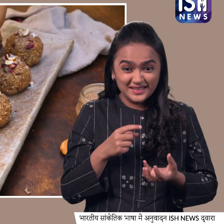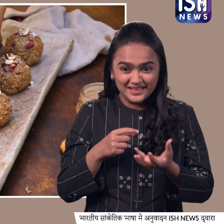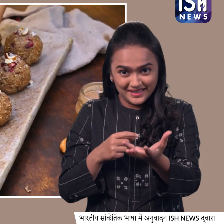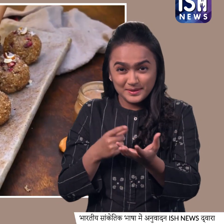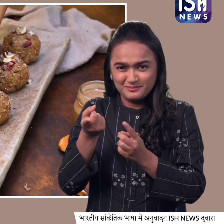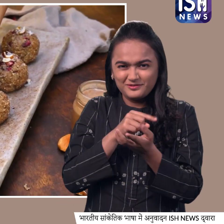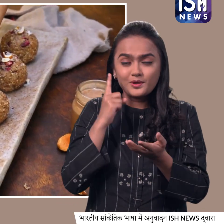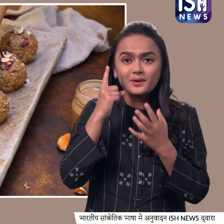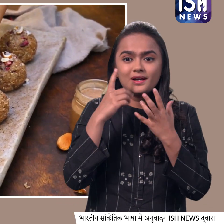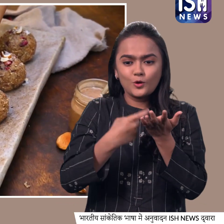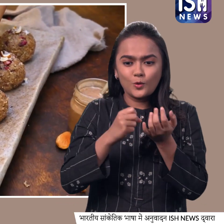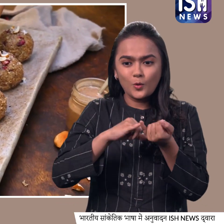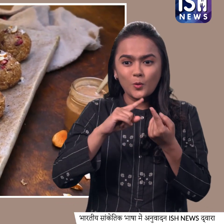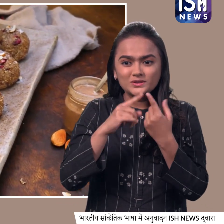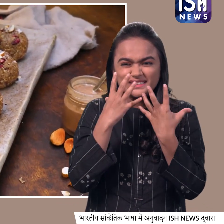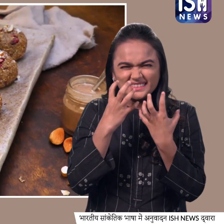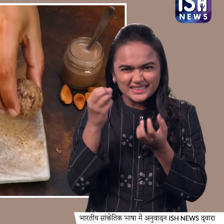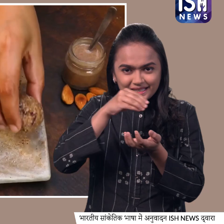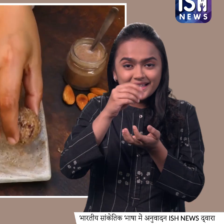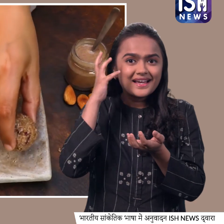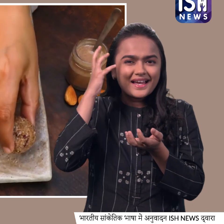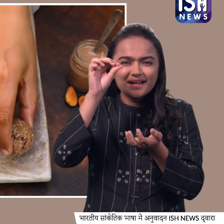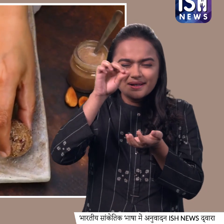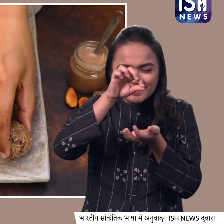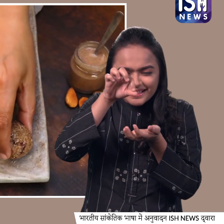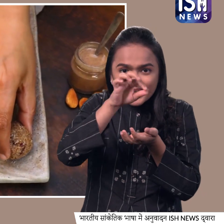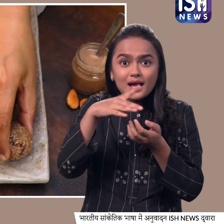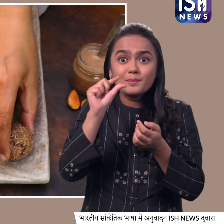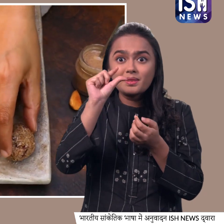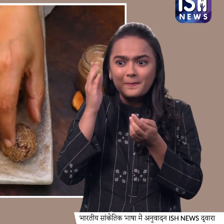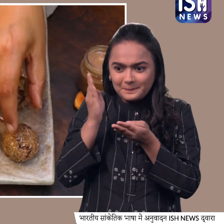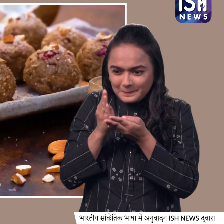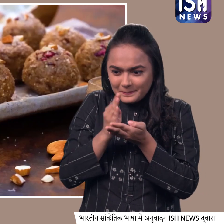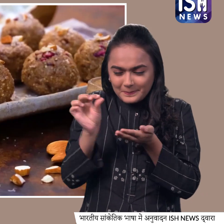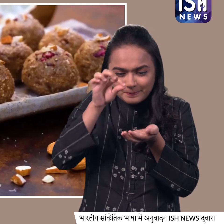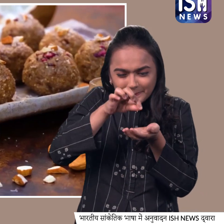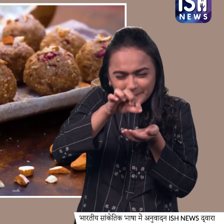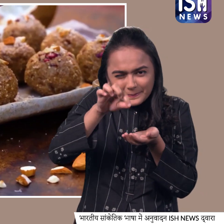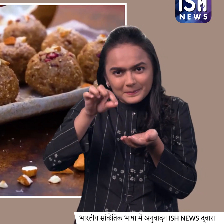Before serving, you can garnish the ladoos with dried rose petals, coconut and chopped almonds.